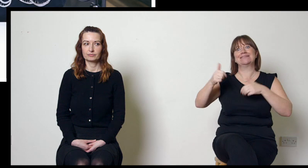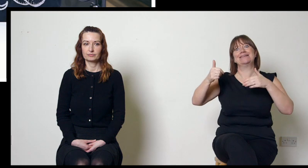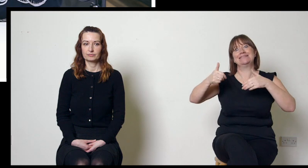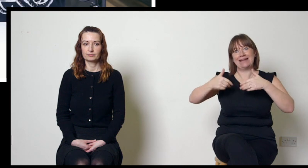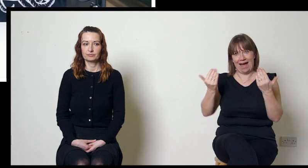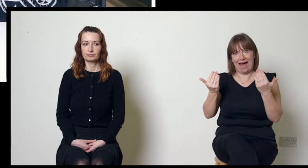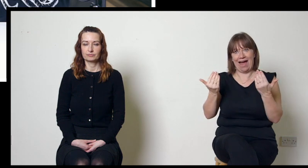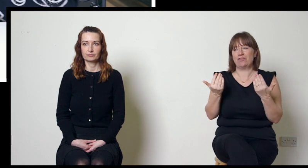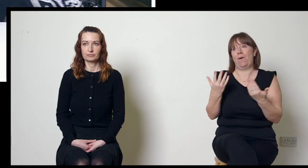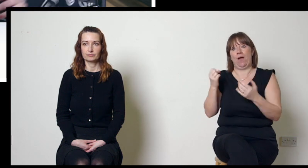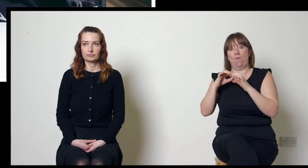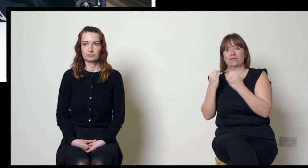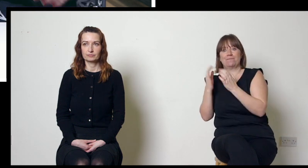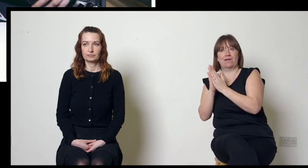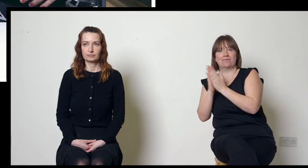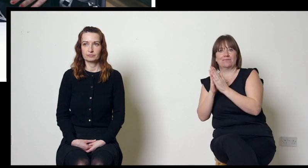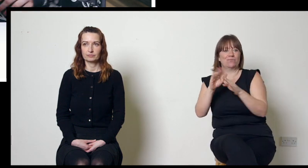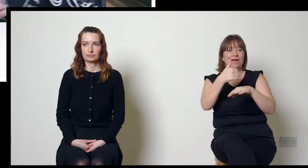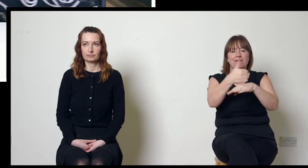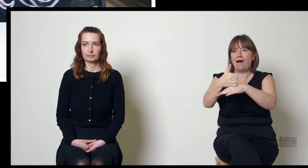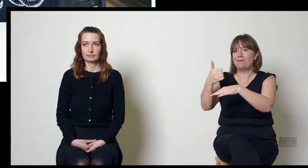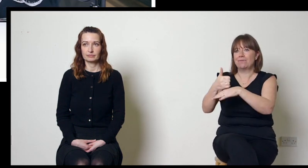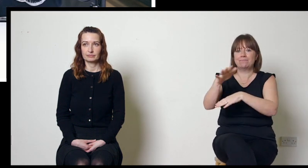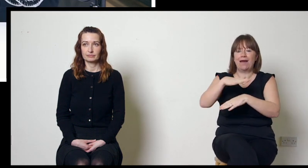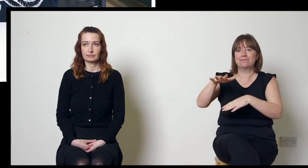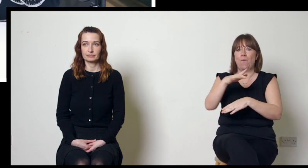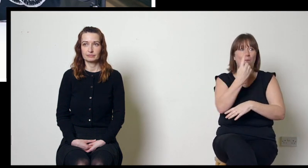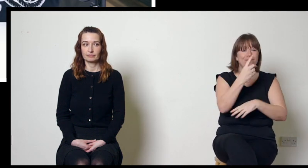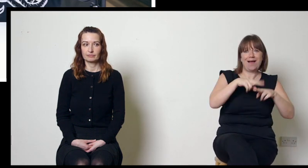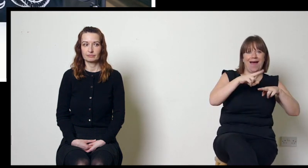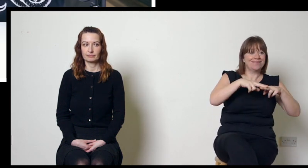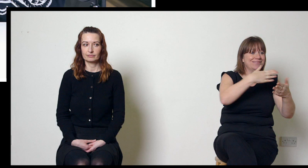So we just setting the space and one of the dads bless him, he started tidying up after us because he thought it was helping.